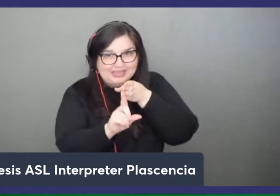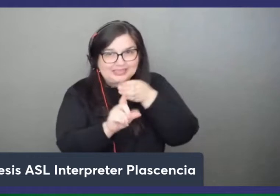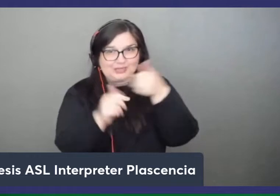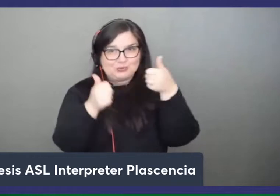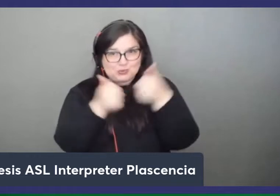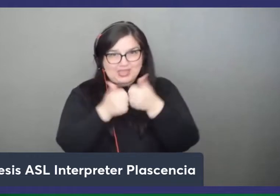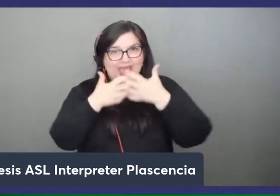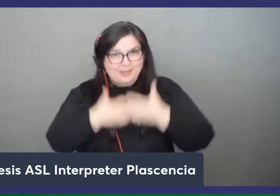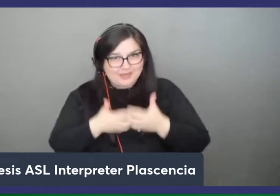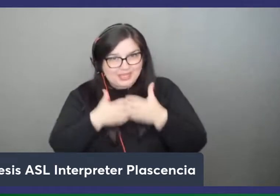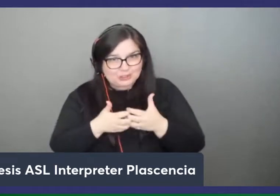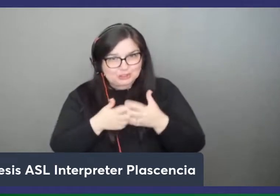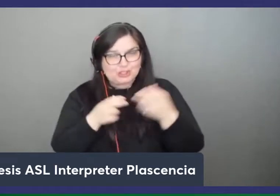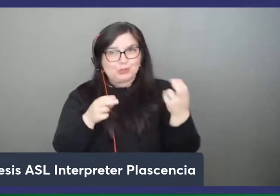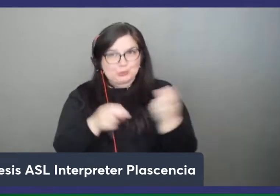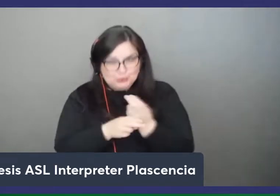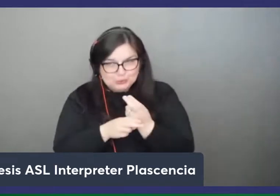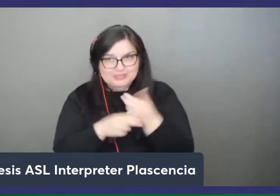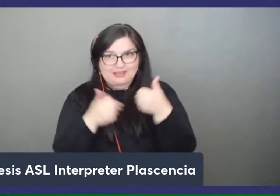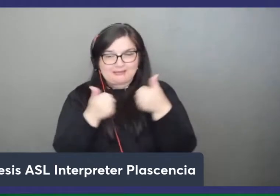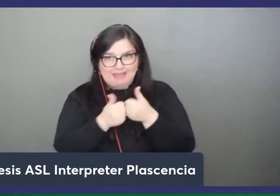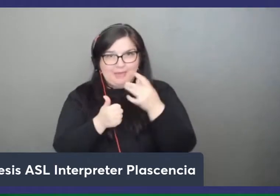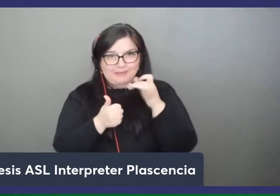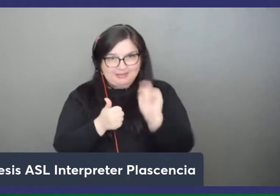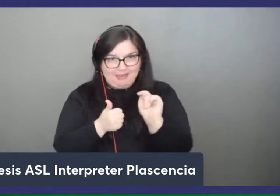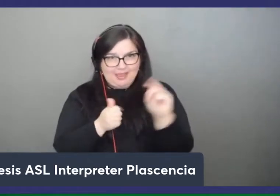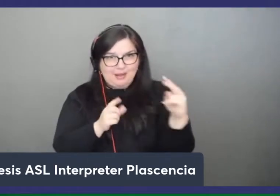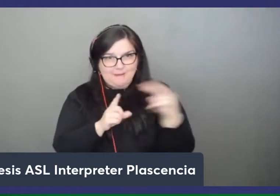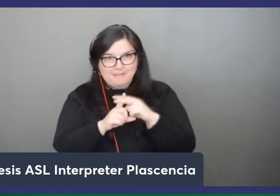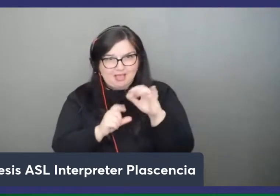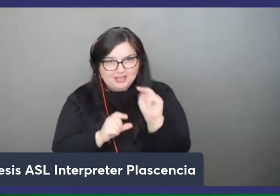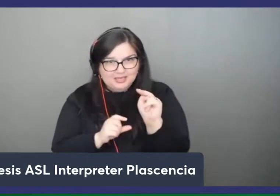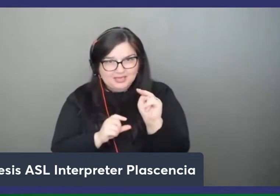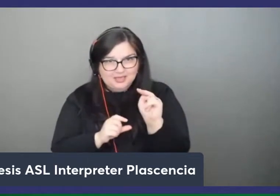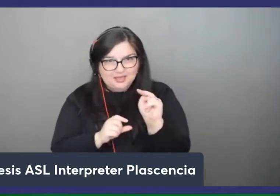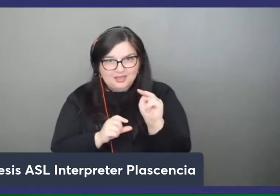the GameKit plugin. That is correct, Kyle, that is correct.